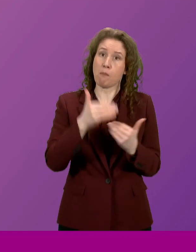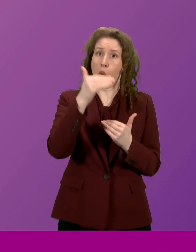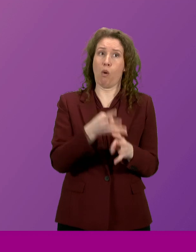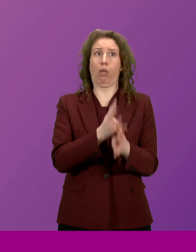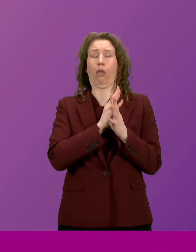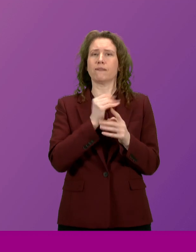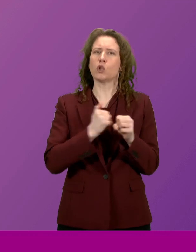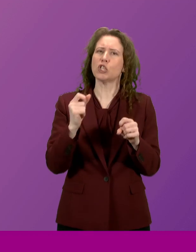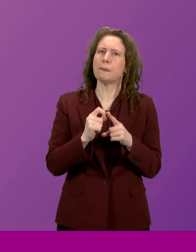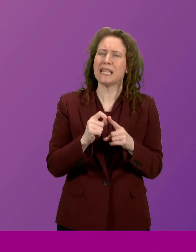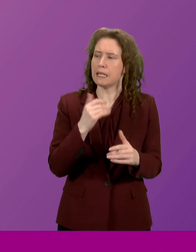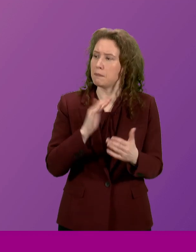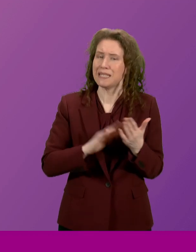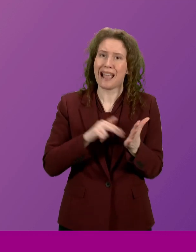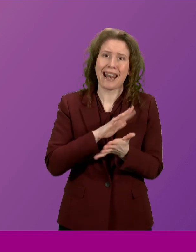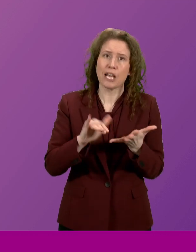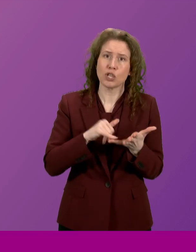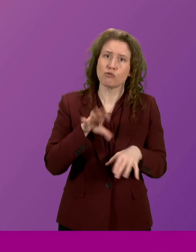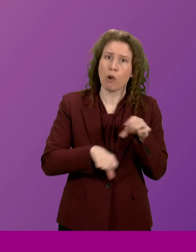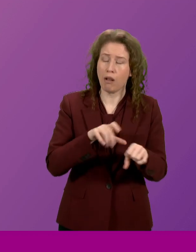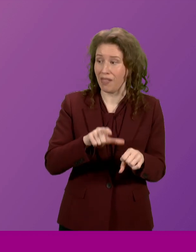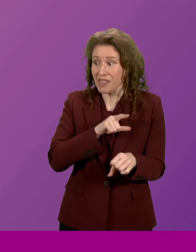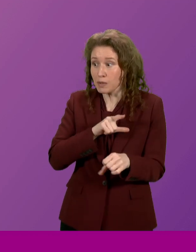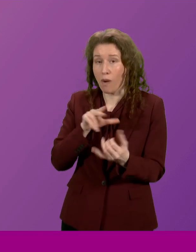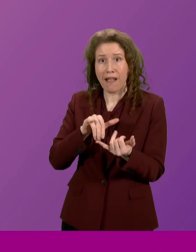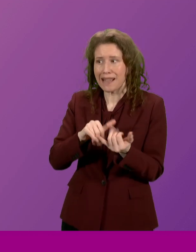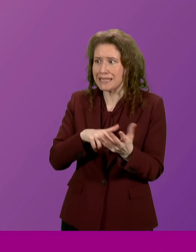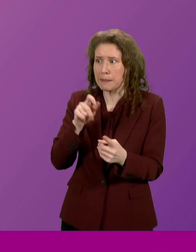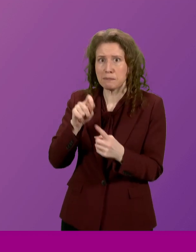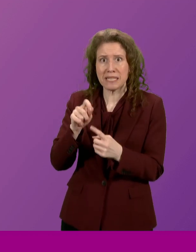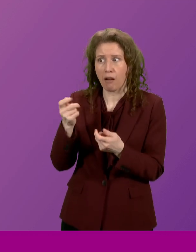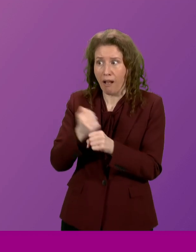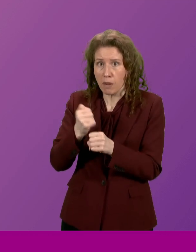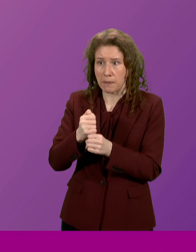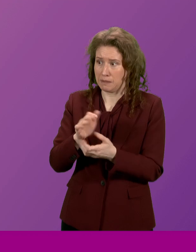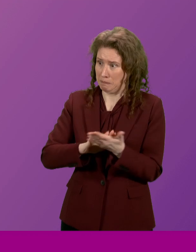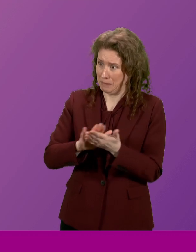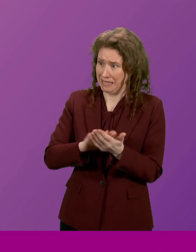Why can John Swinney not see that his SNP Government has plunged our NHS into this vicious cycle?